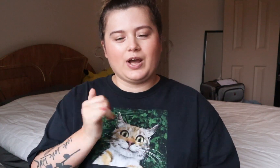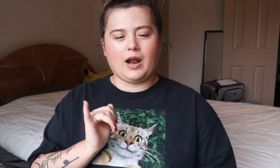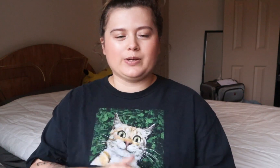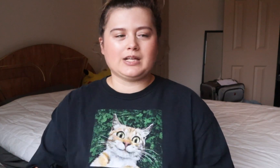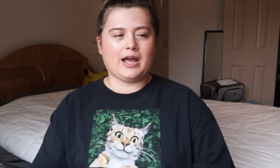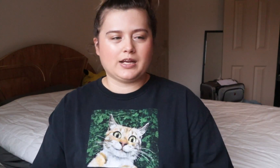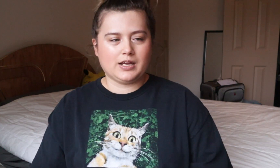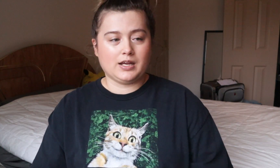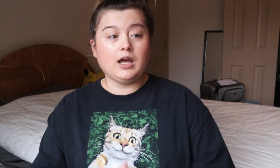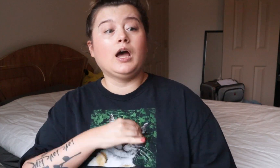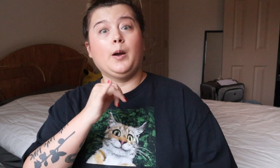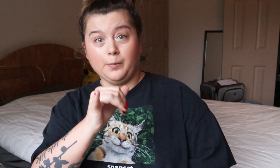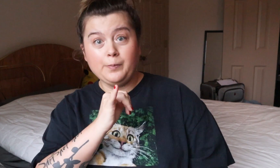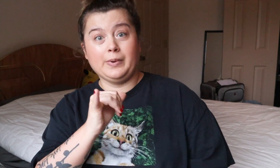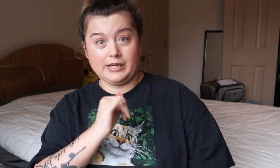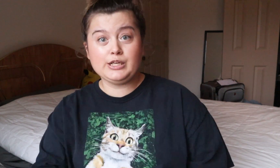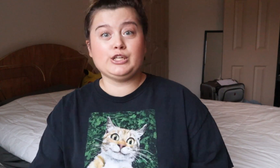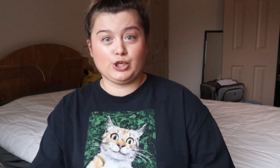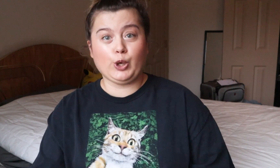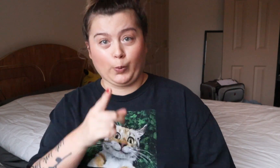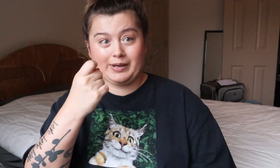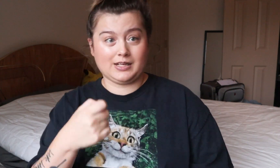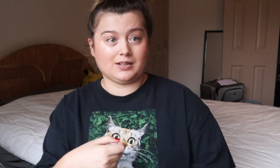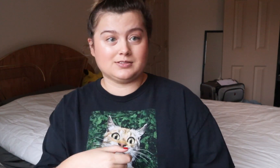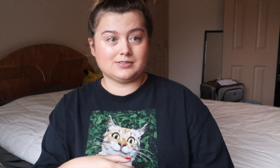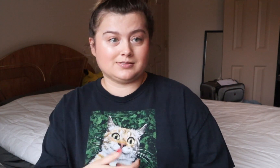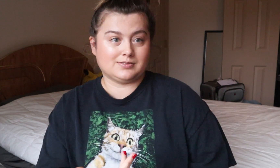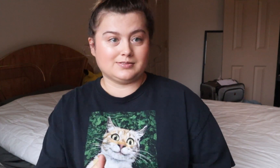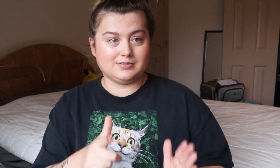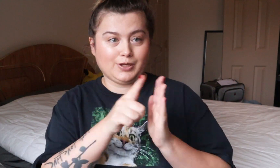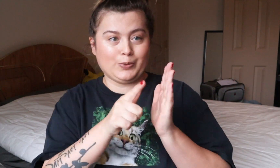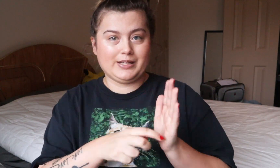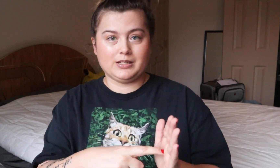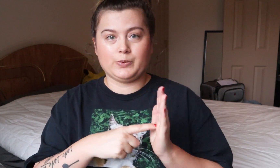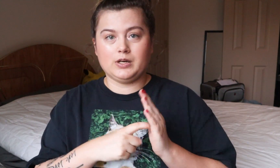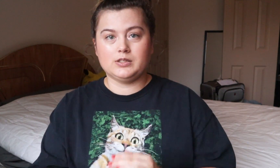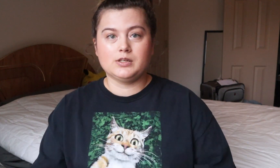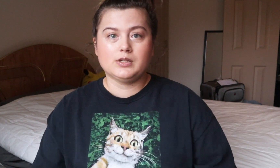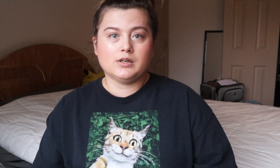And I was like, "Yeah, me too, because that's legally required."